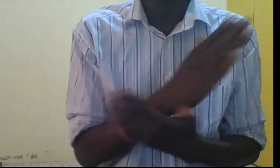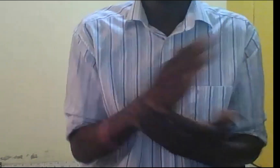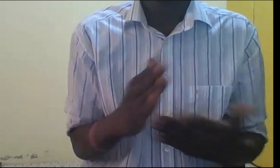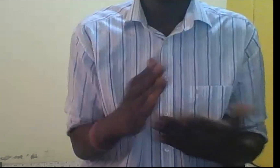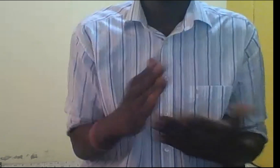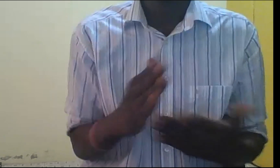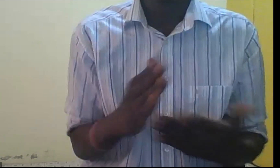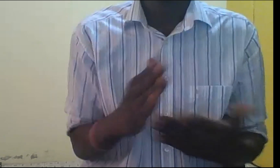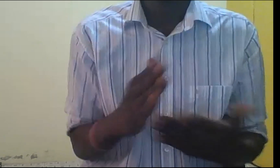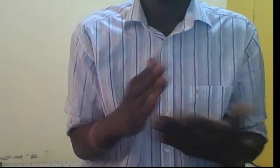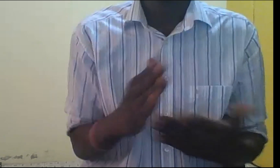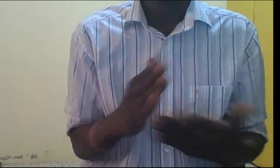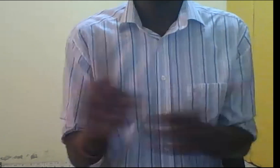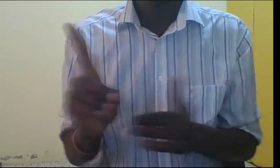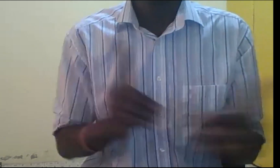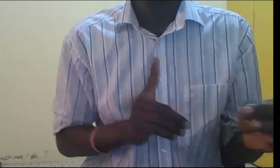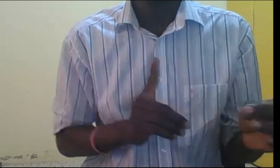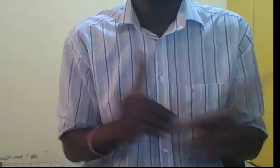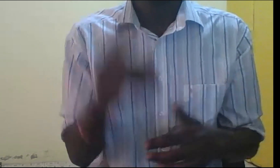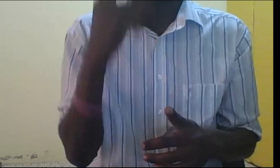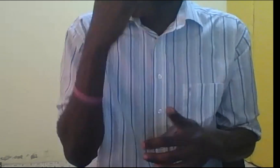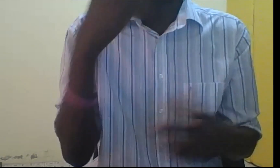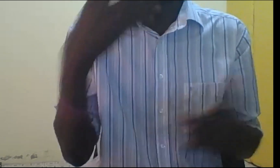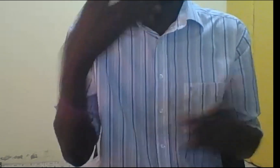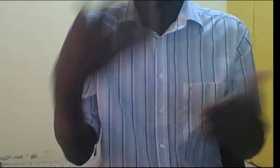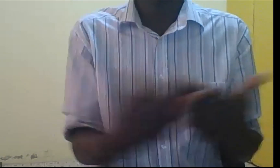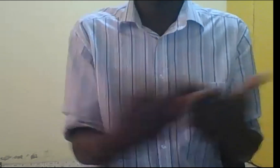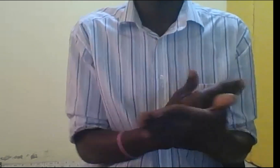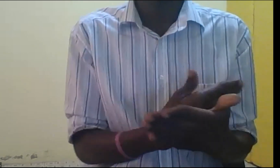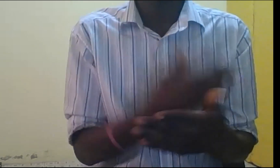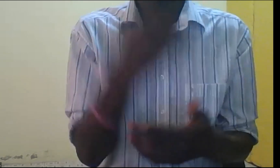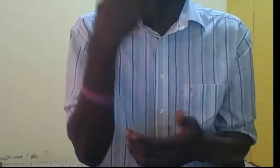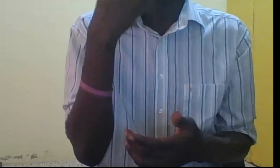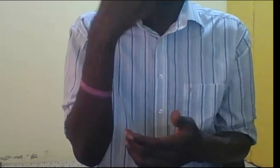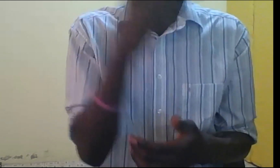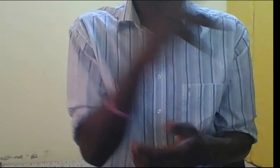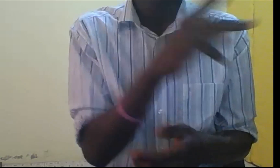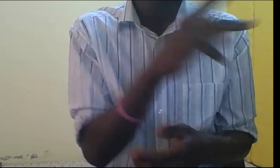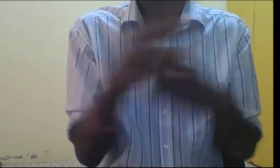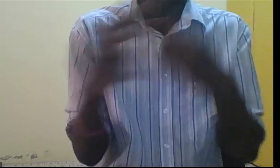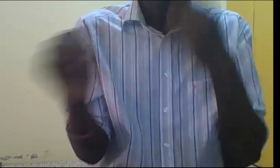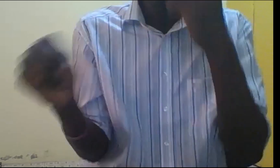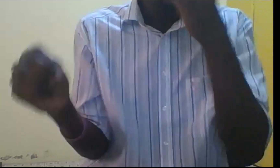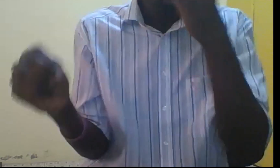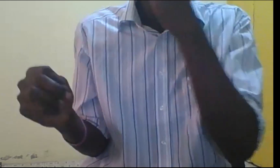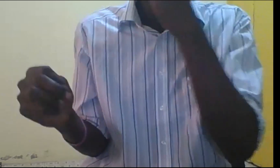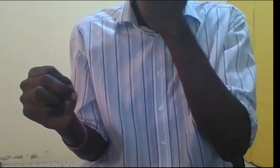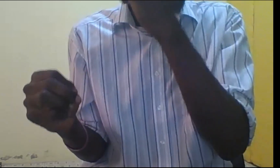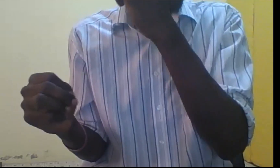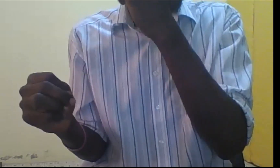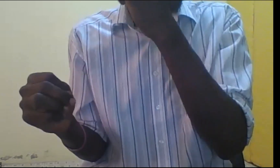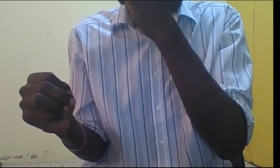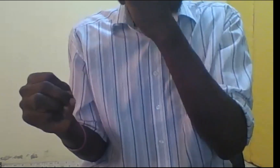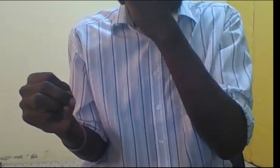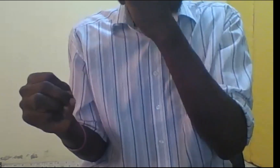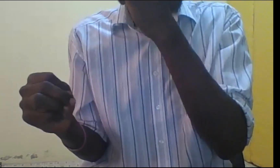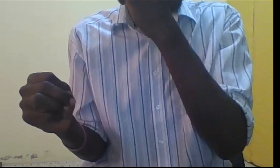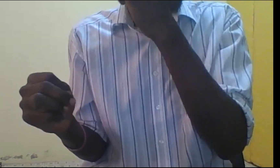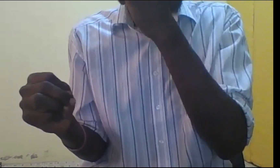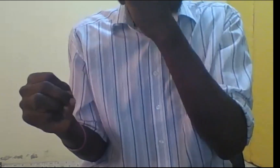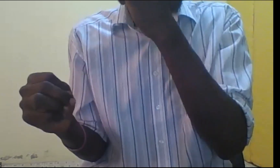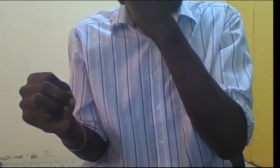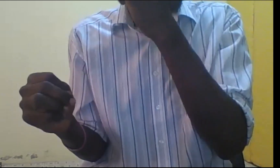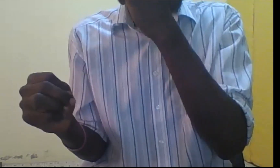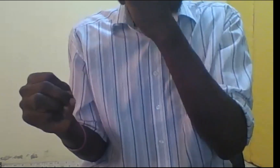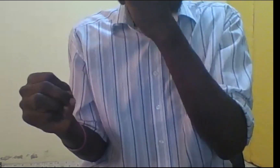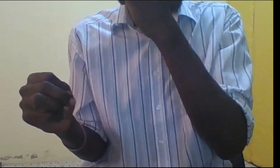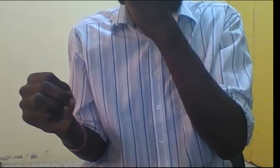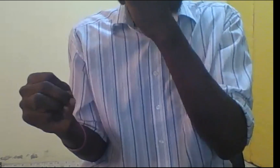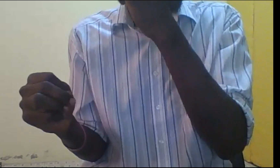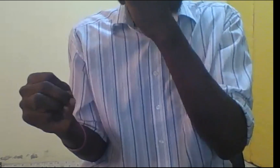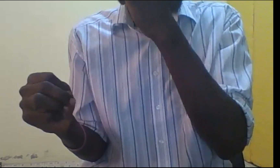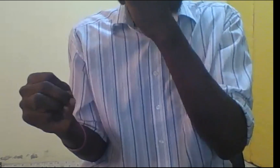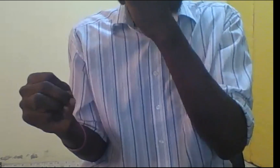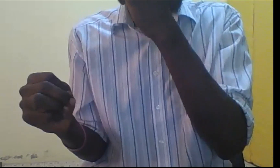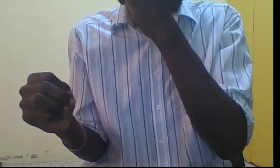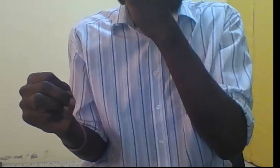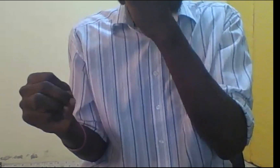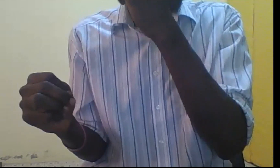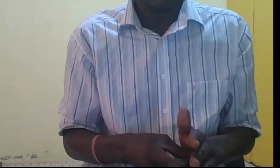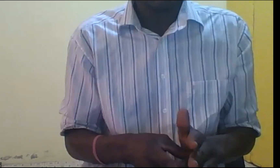That was new for them. Please do show very briefly in a minute, unmute or raise your hand, and then we will go into the section around next steps and announcements.